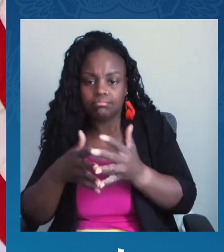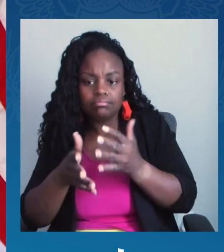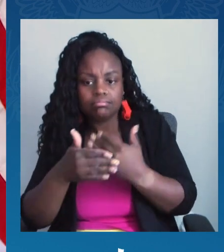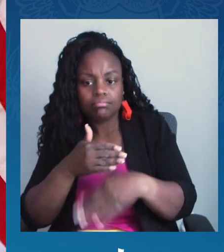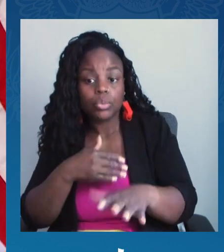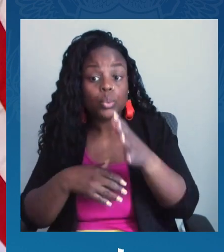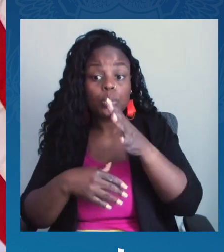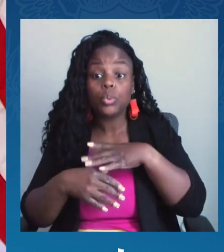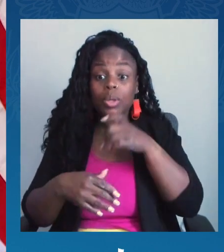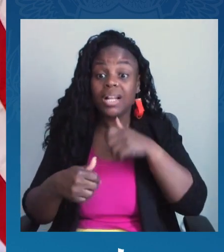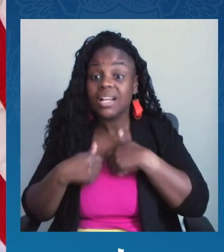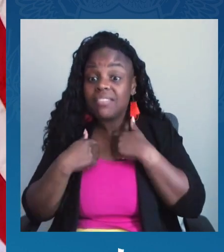when it relates to black women.